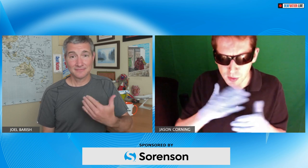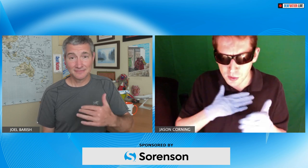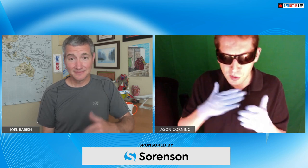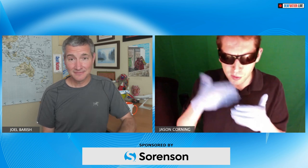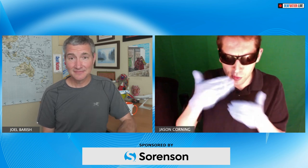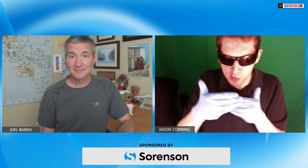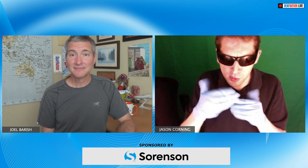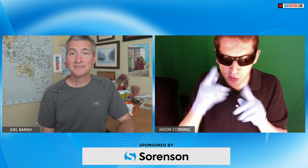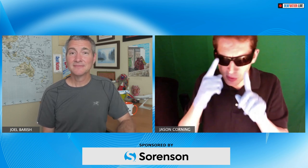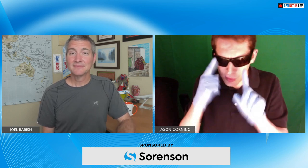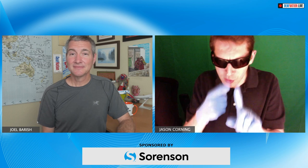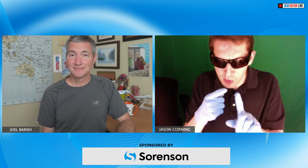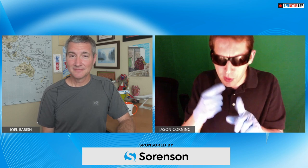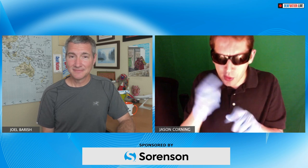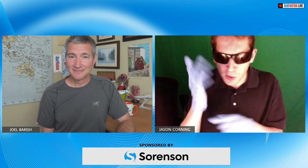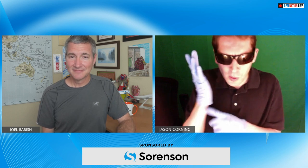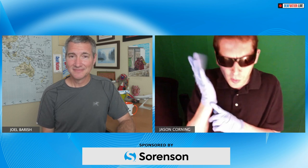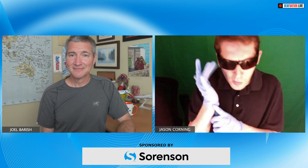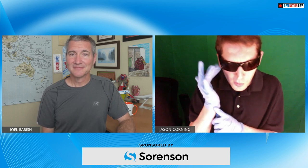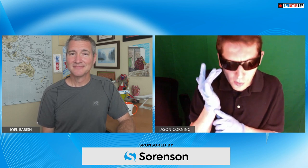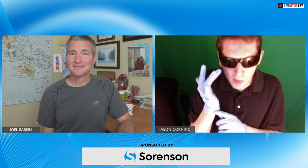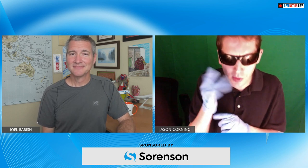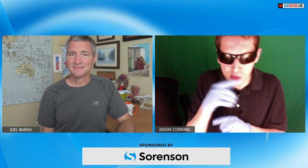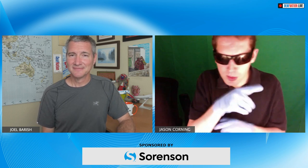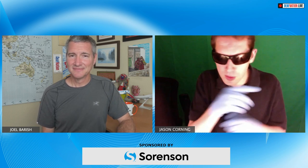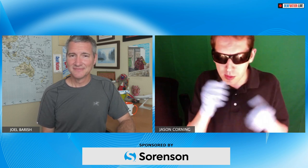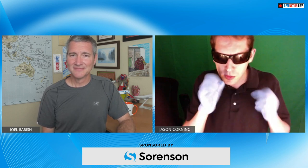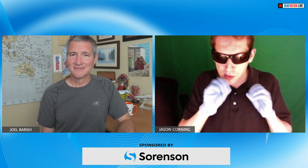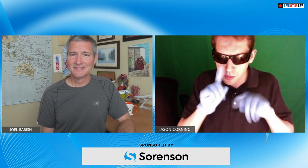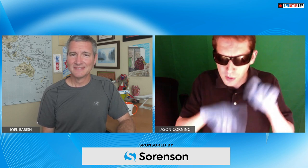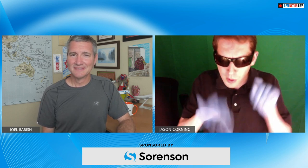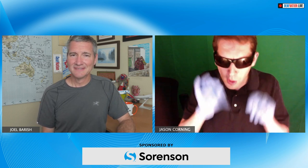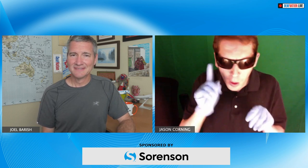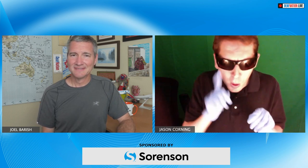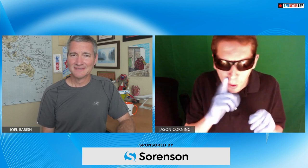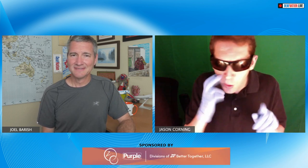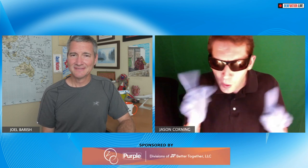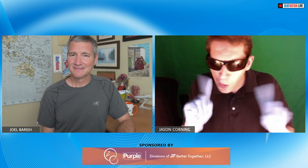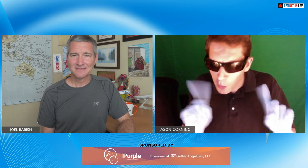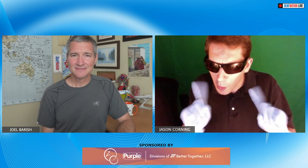this is my next goal because right now they can’t locate all the DeafBlind people